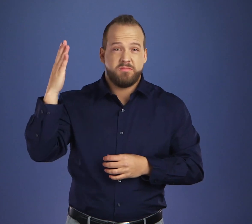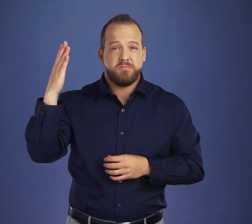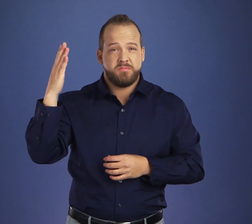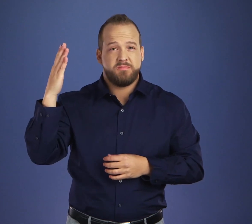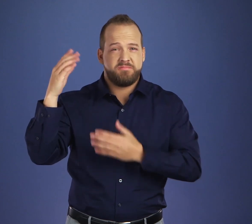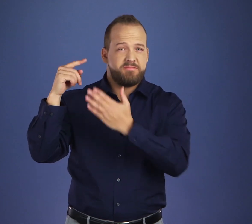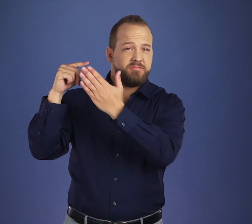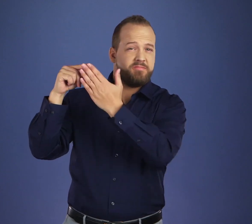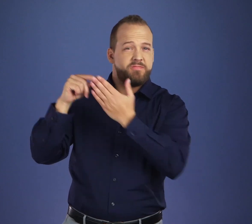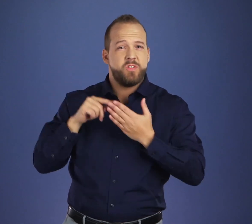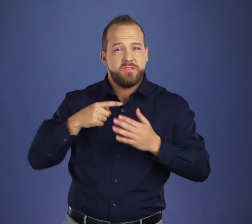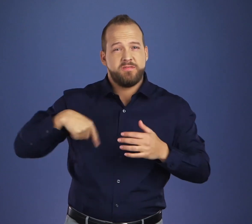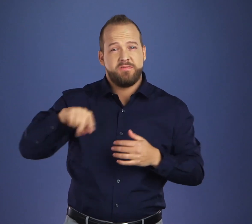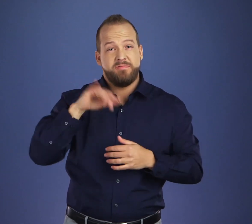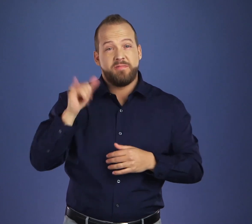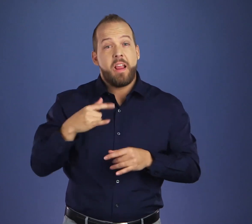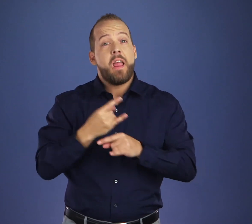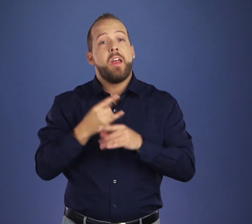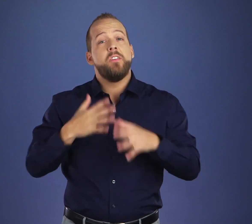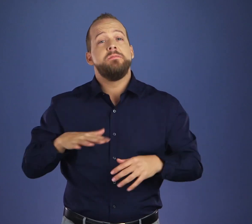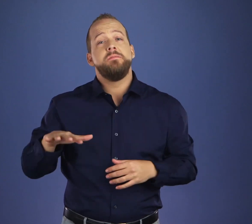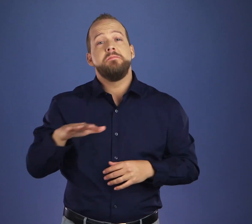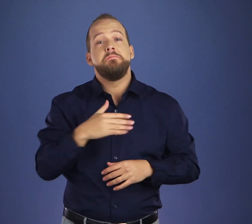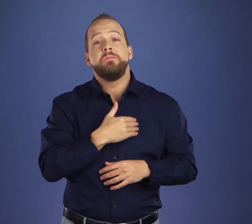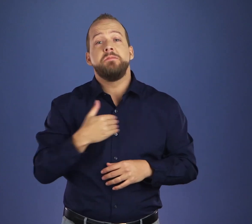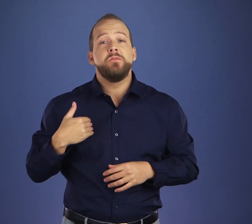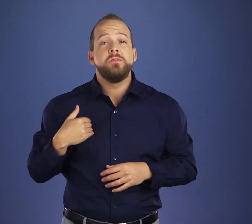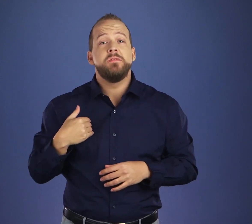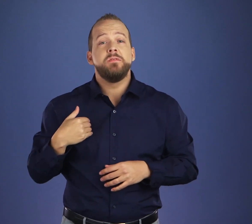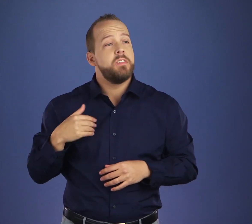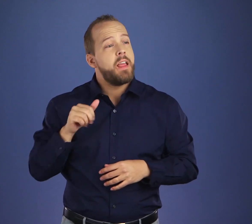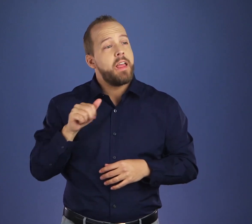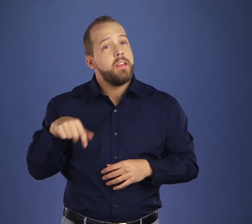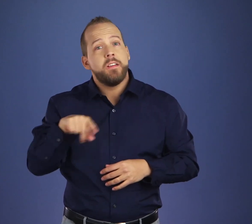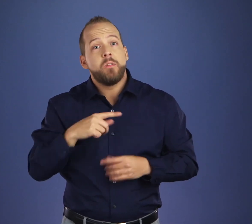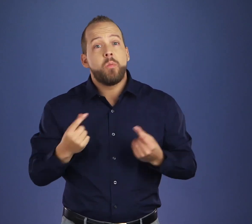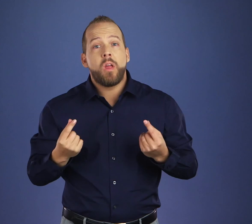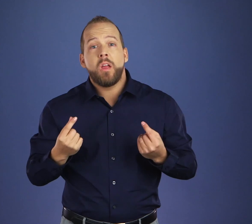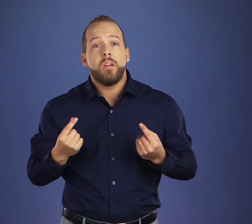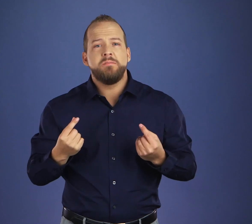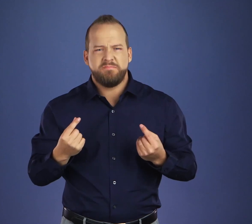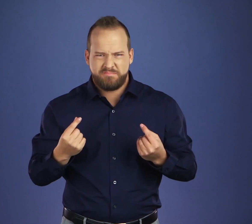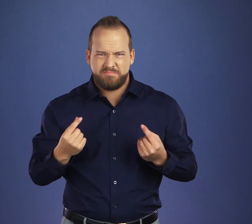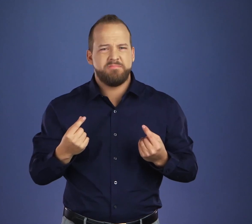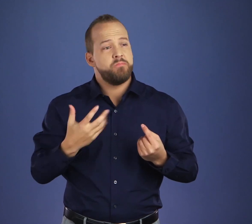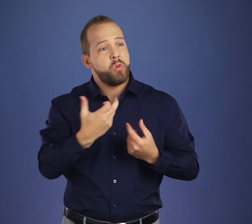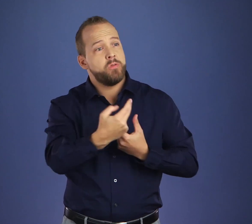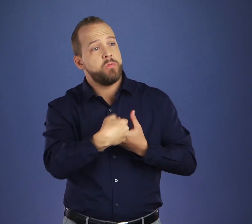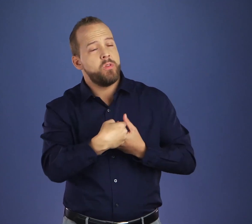So the hand of Providence early gave us a sign that any alcoholic is a member of our Society